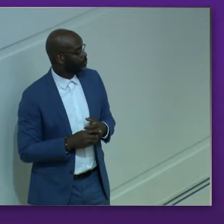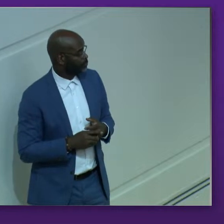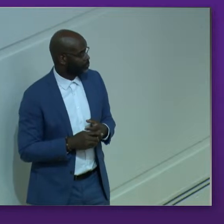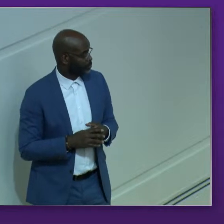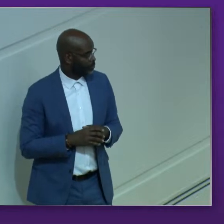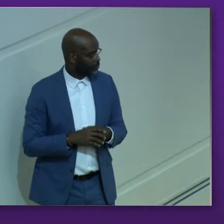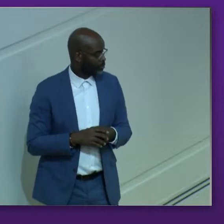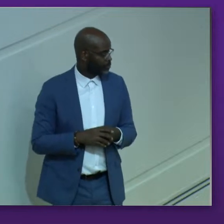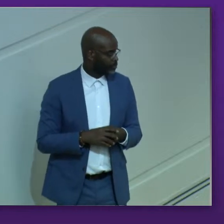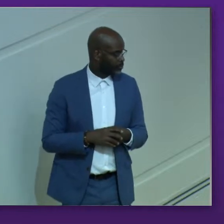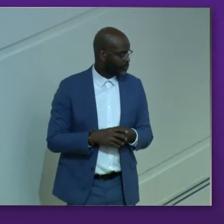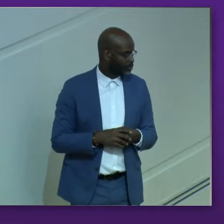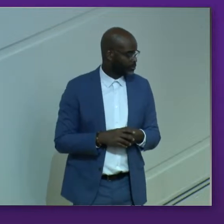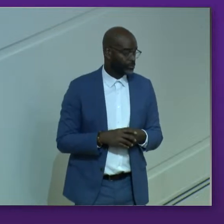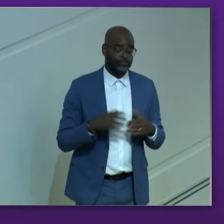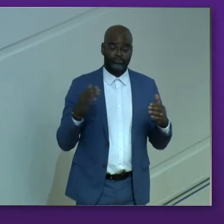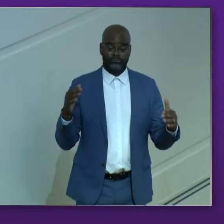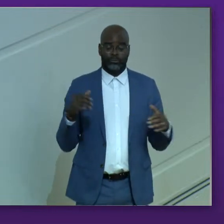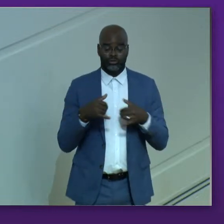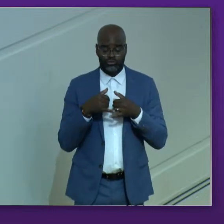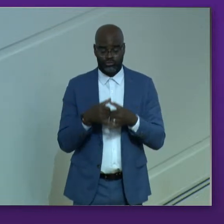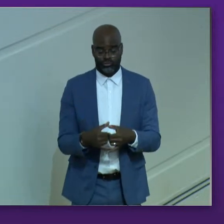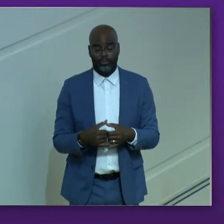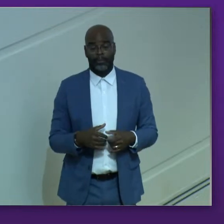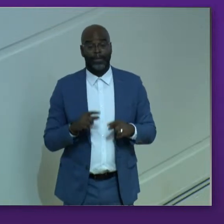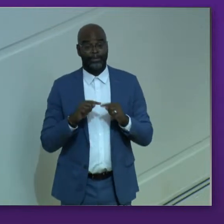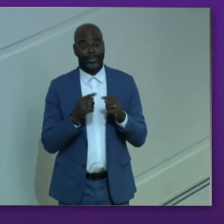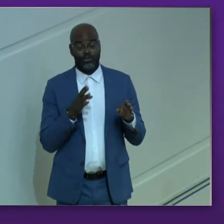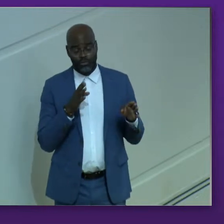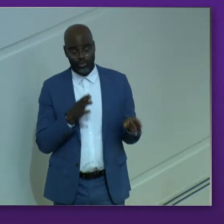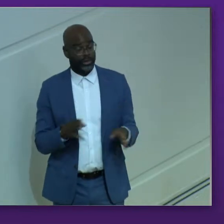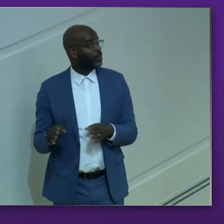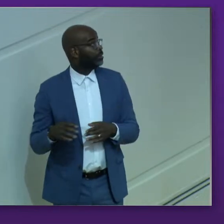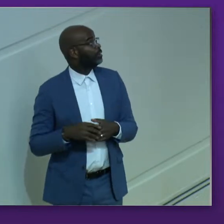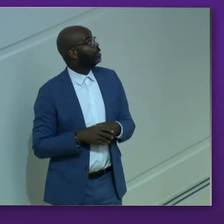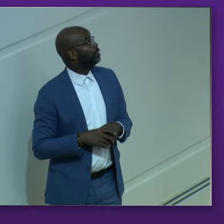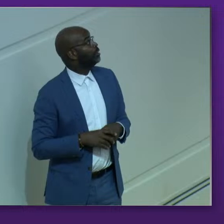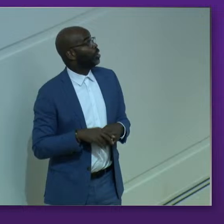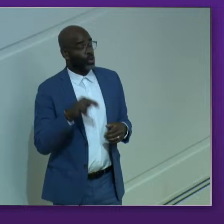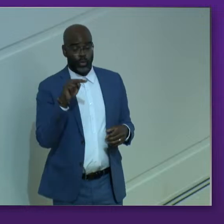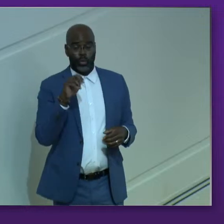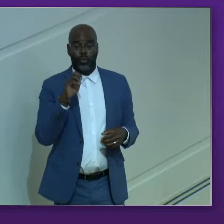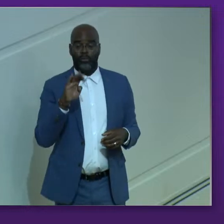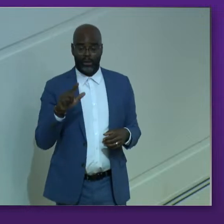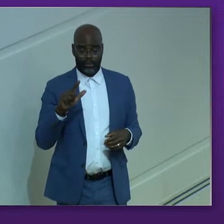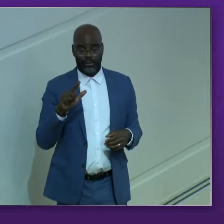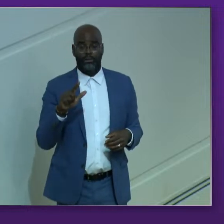VOLUNTEERS PARTICIPATED IN MERIT BADGE YOUTH PROTECTION NMC YOUTH PROTECTION TRAINING